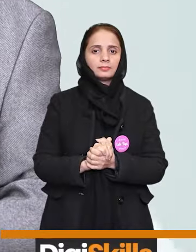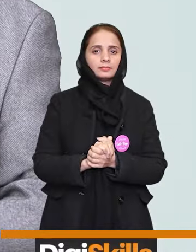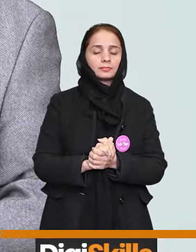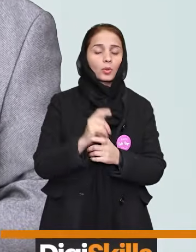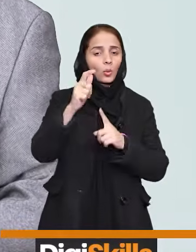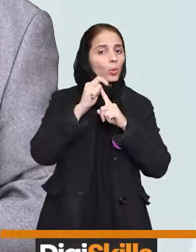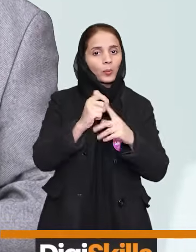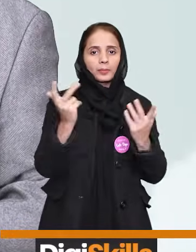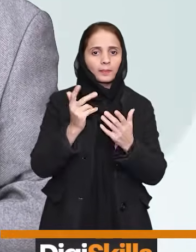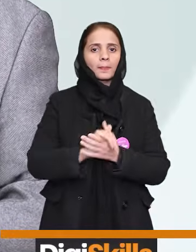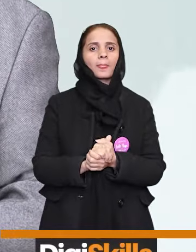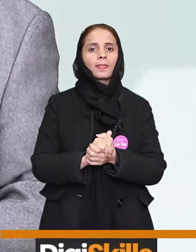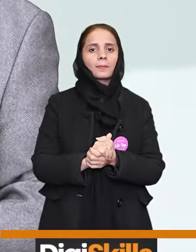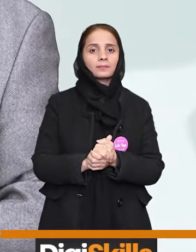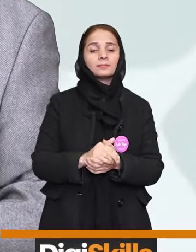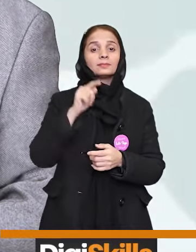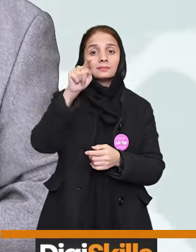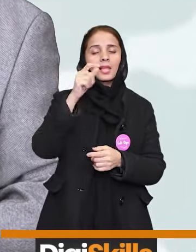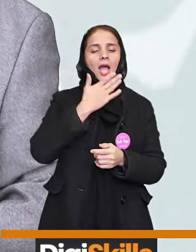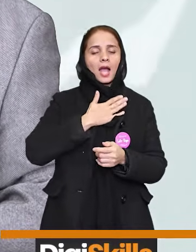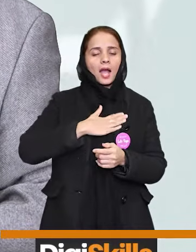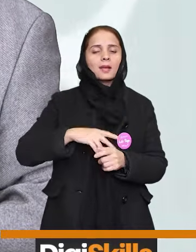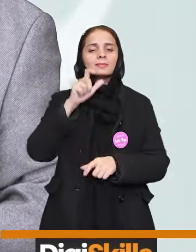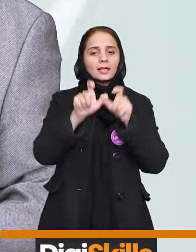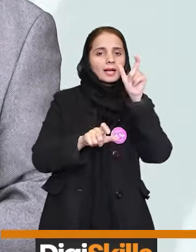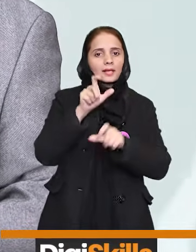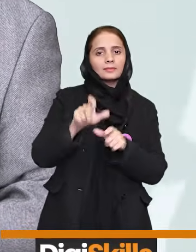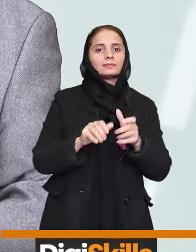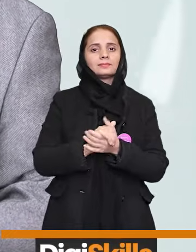And the most important thing, Due to your relaxation,